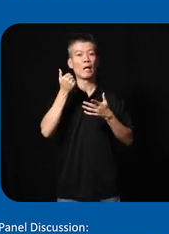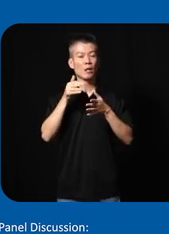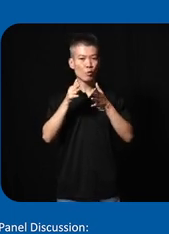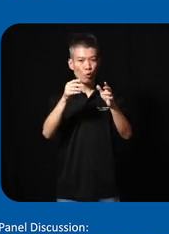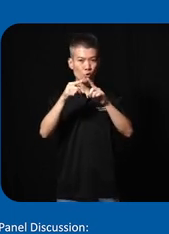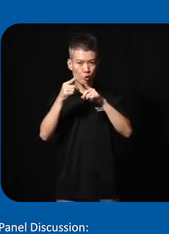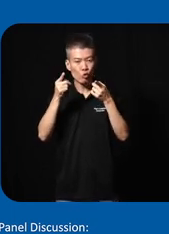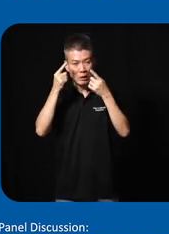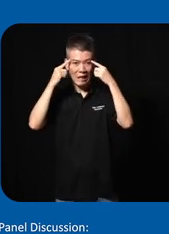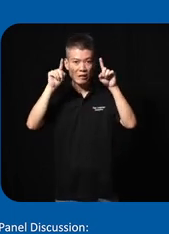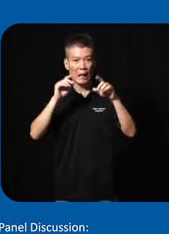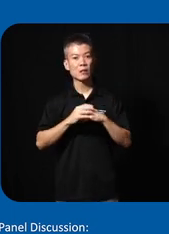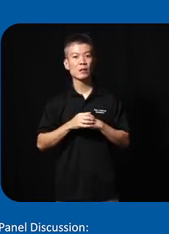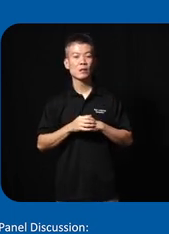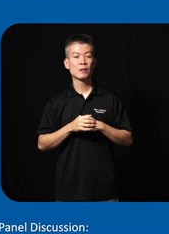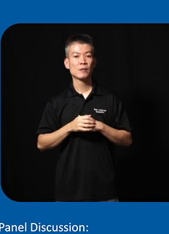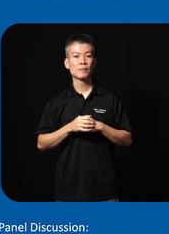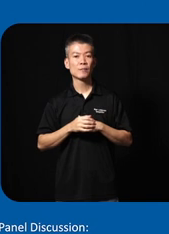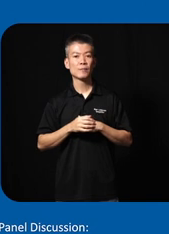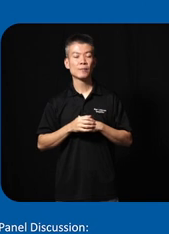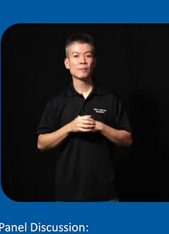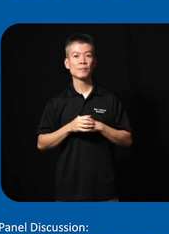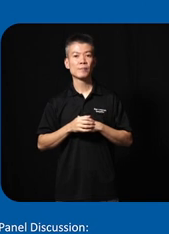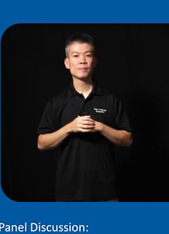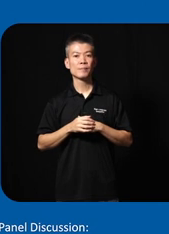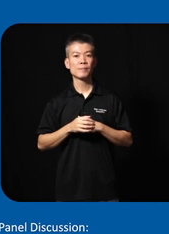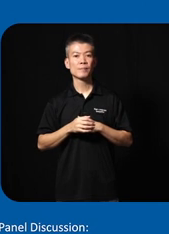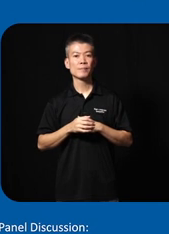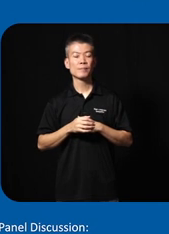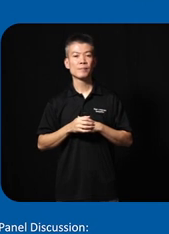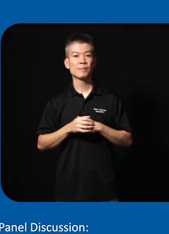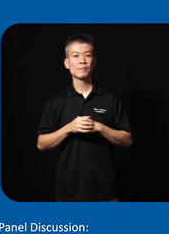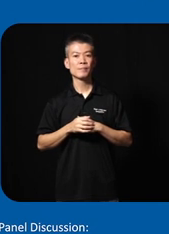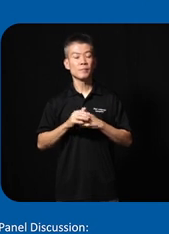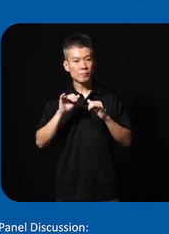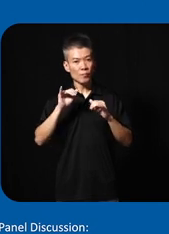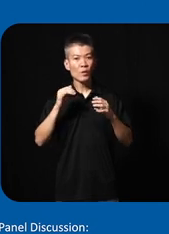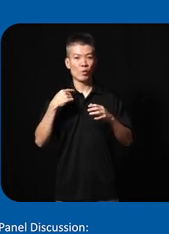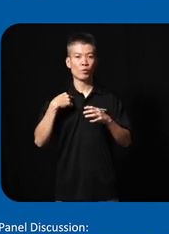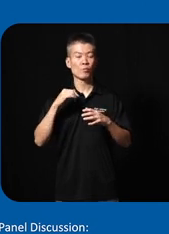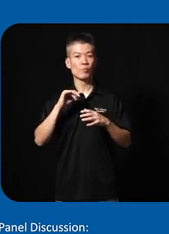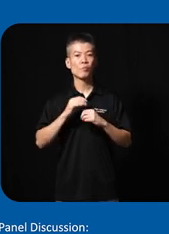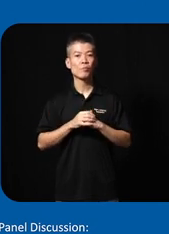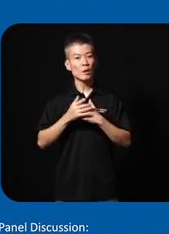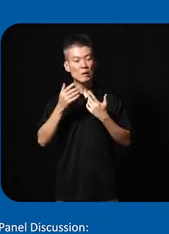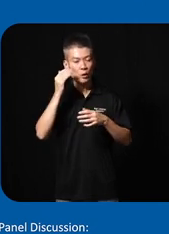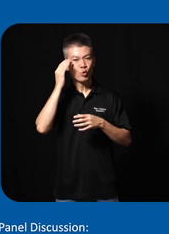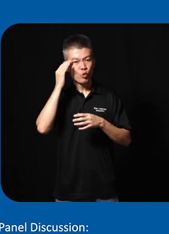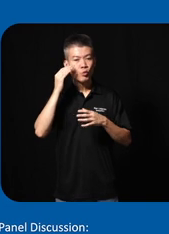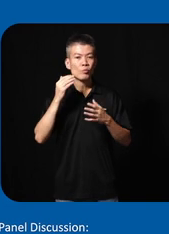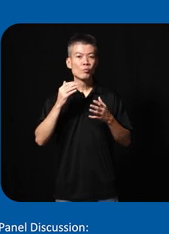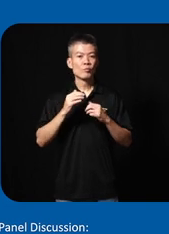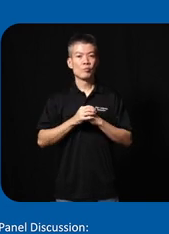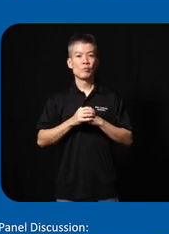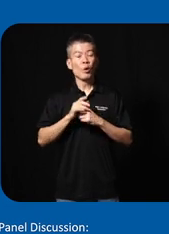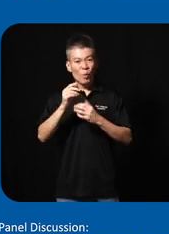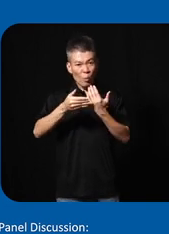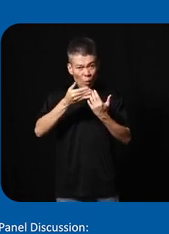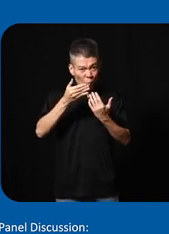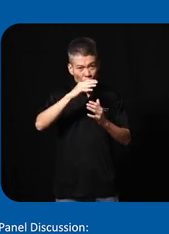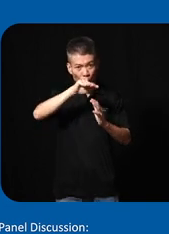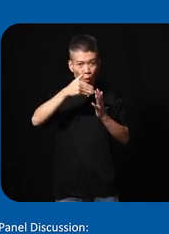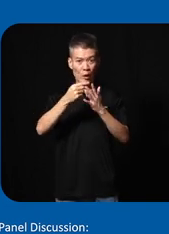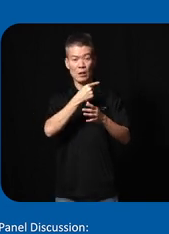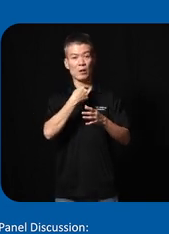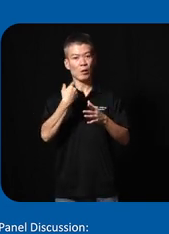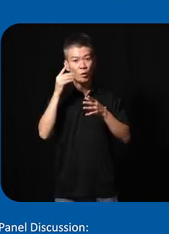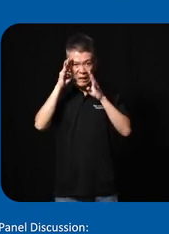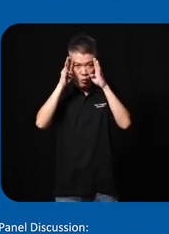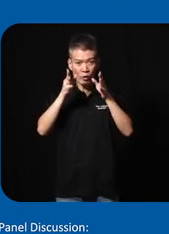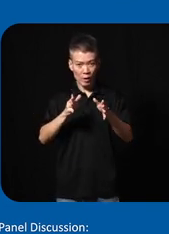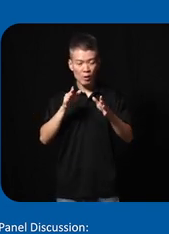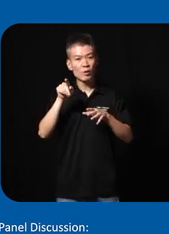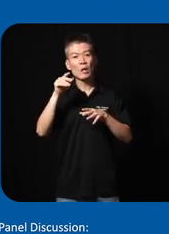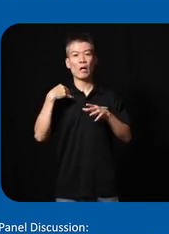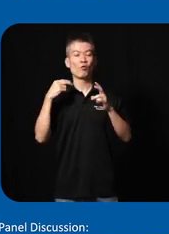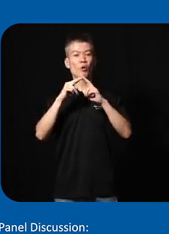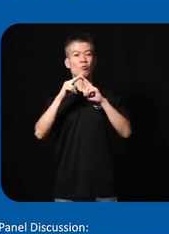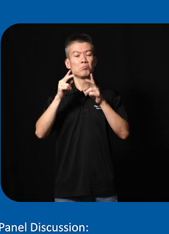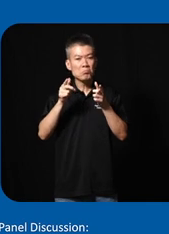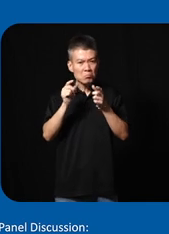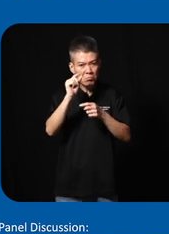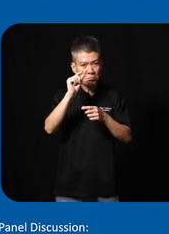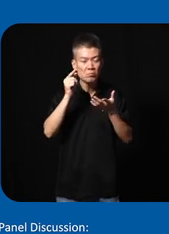success yeah and we also knew that almost all of our innovators they had very little knowledge of